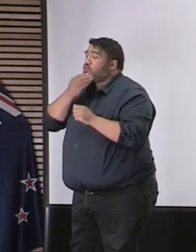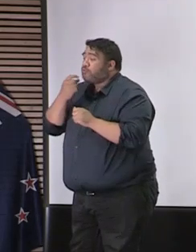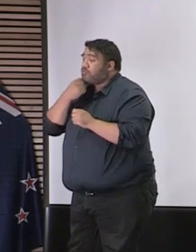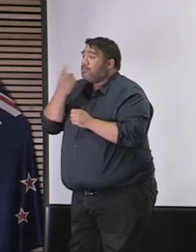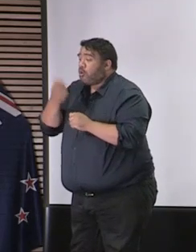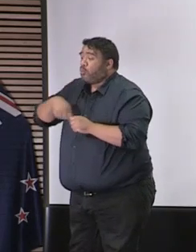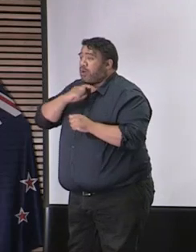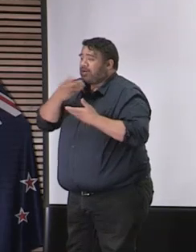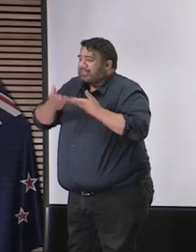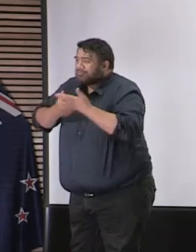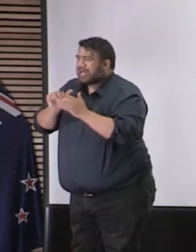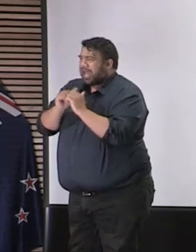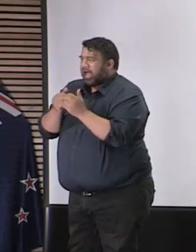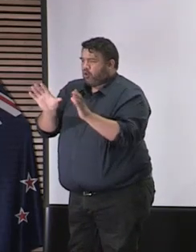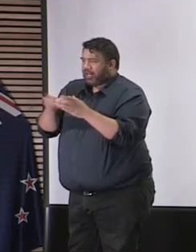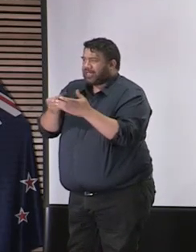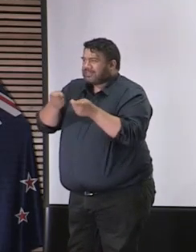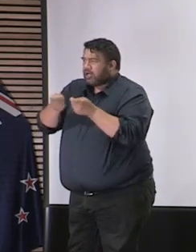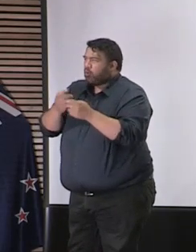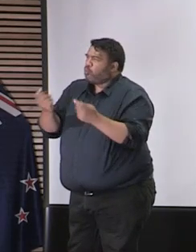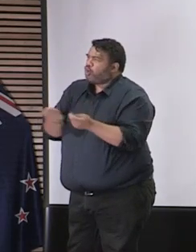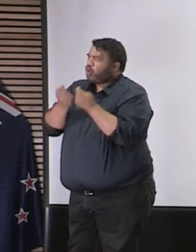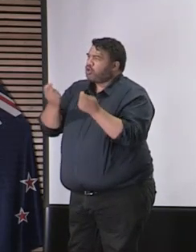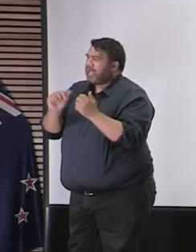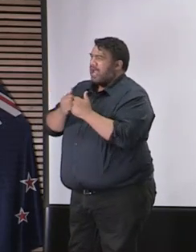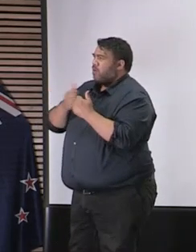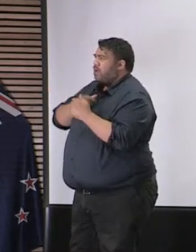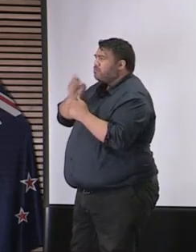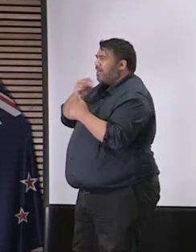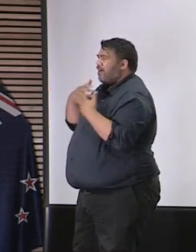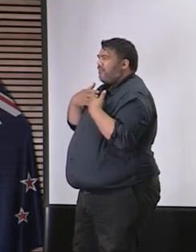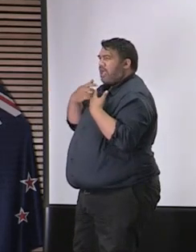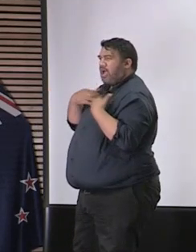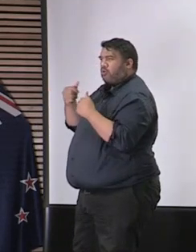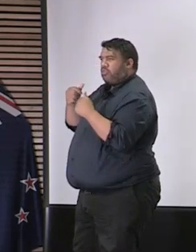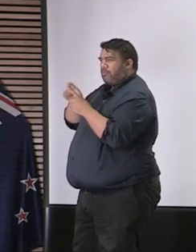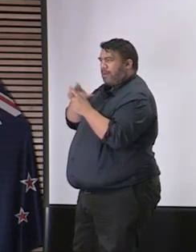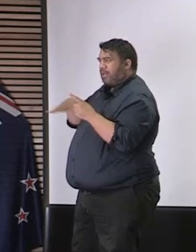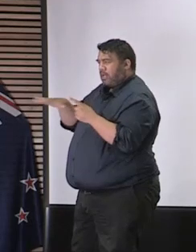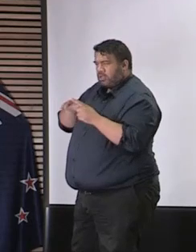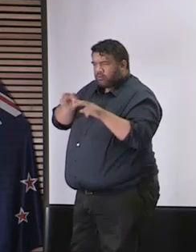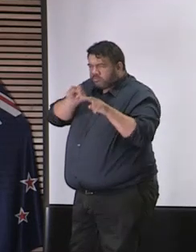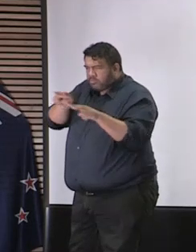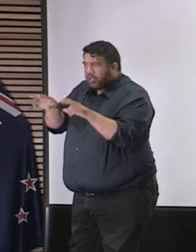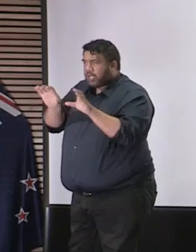protocols before this press conference and we thought what might be useful is we will spend a bit of time tomorrow